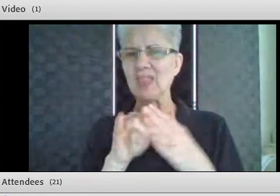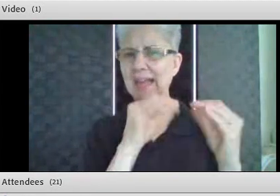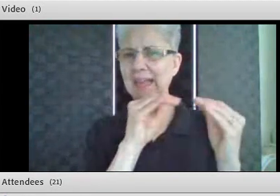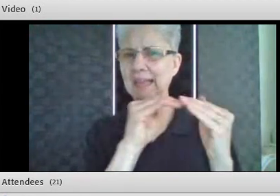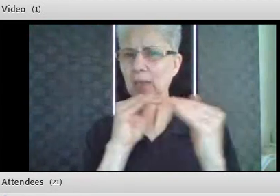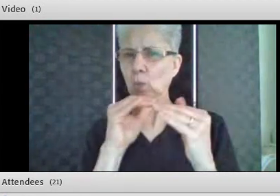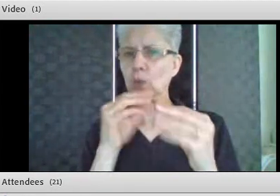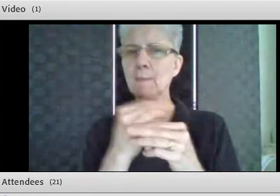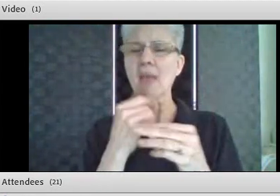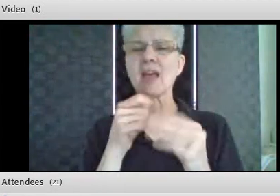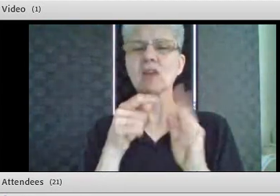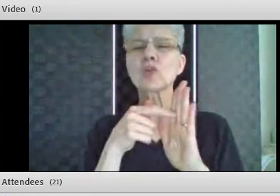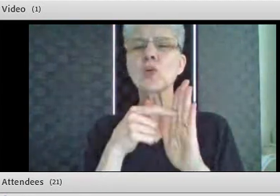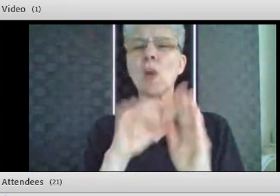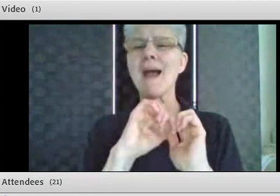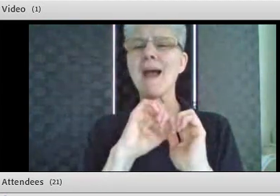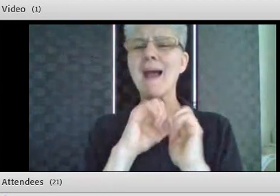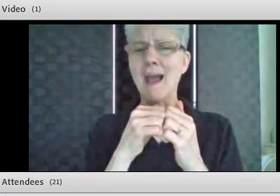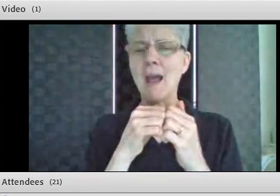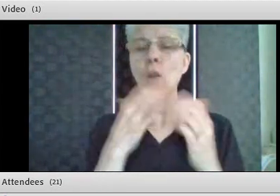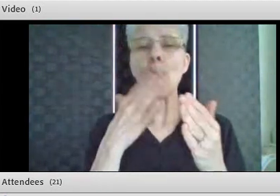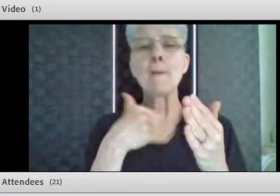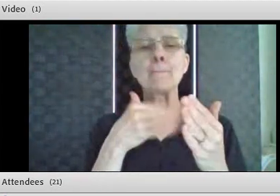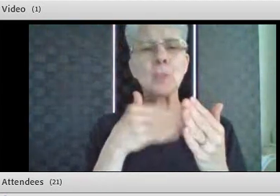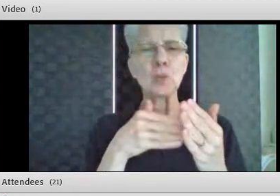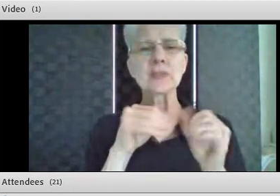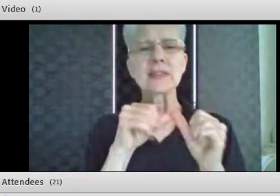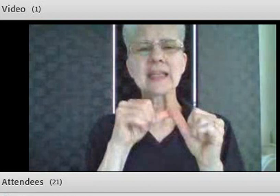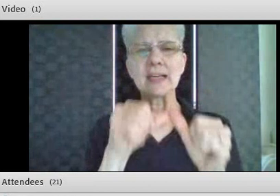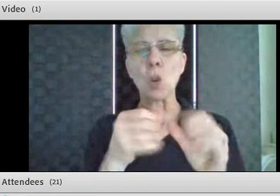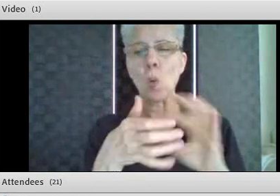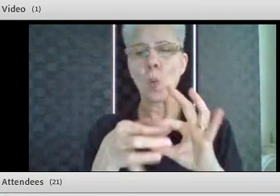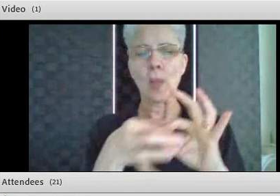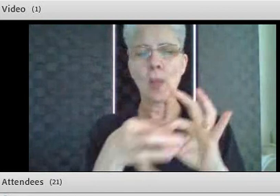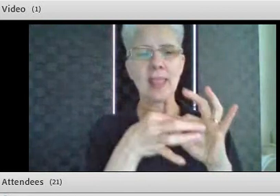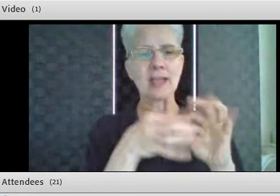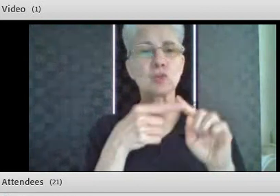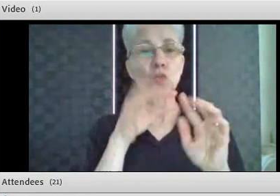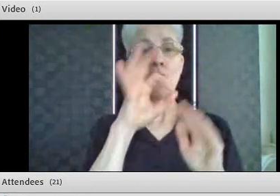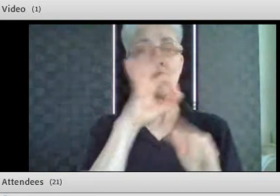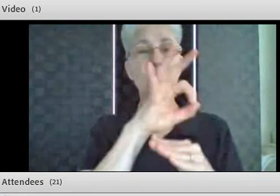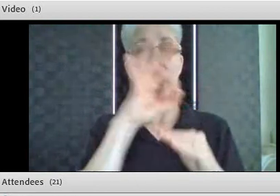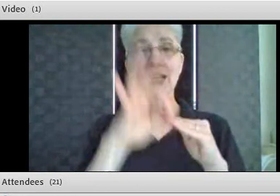but within music education, music and rhythm is math,